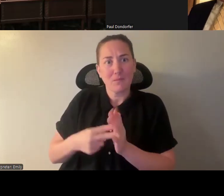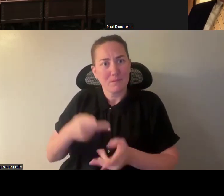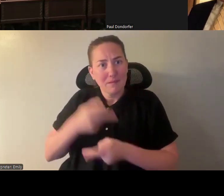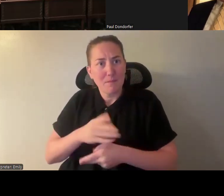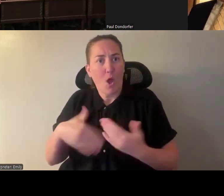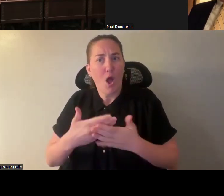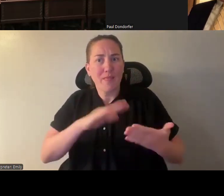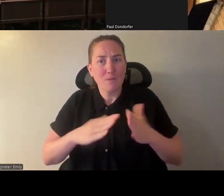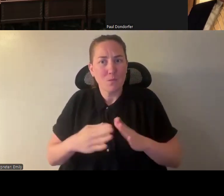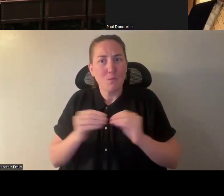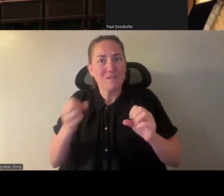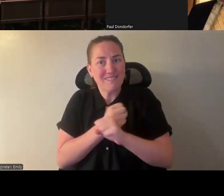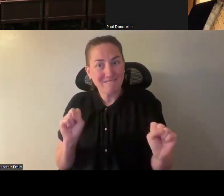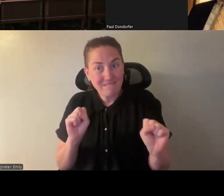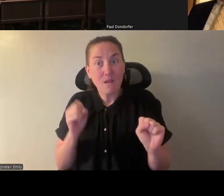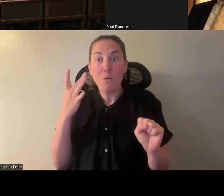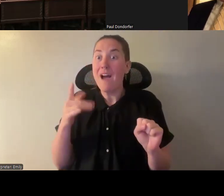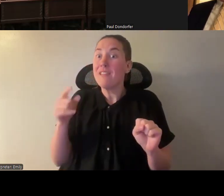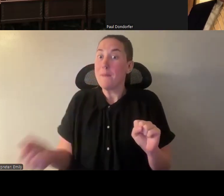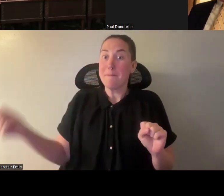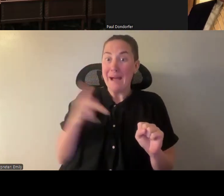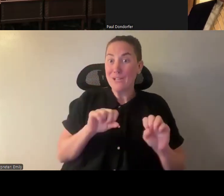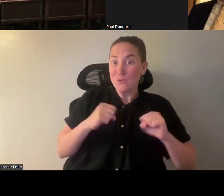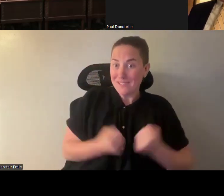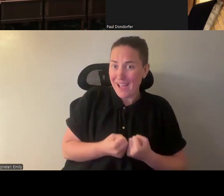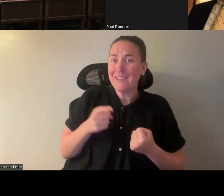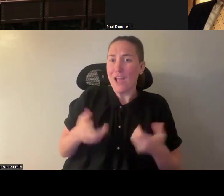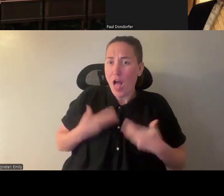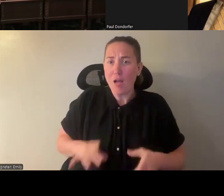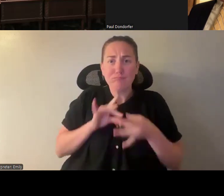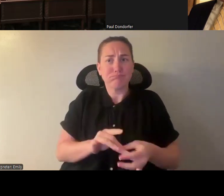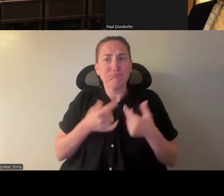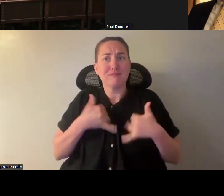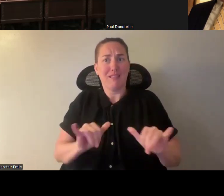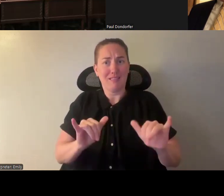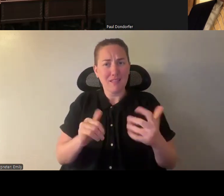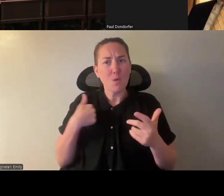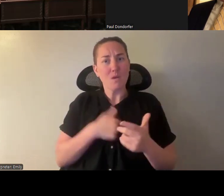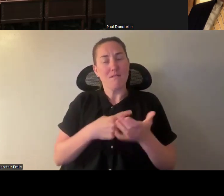community safer so that when they re-enter they have those bonds We went through this four or